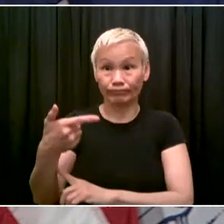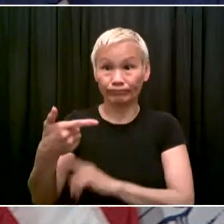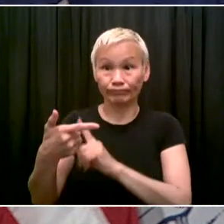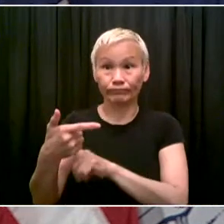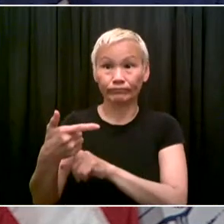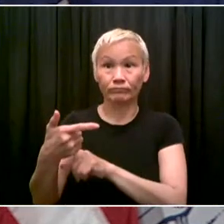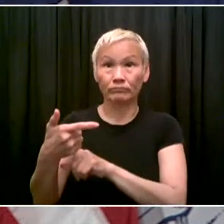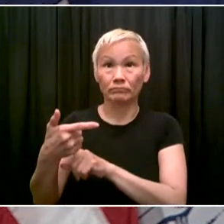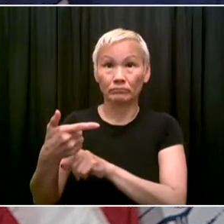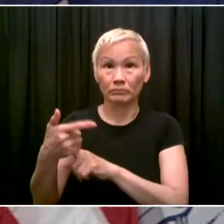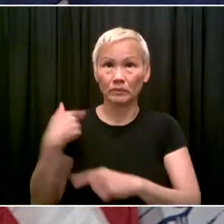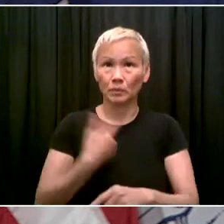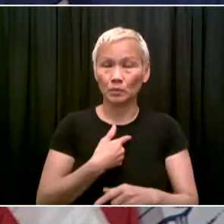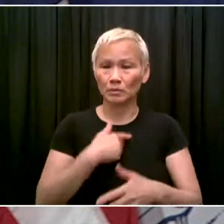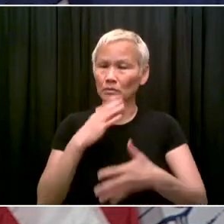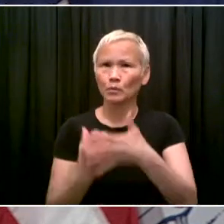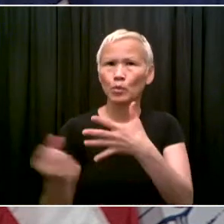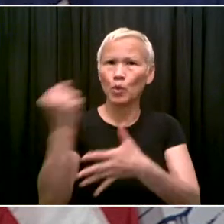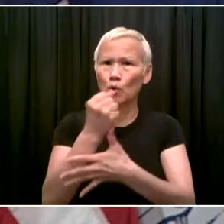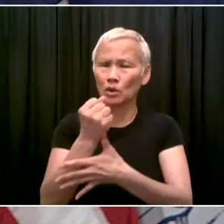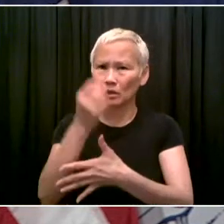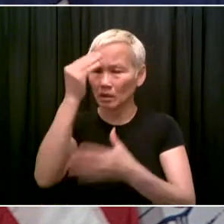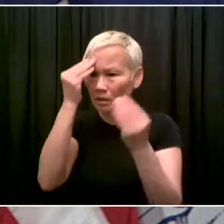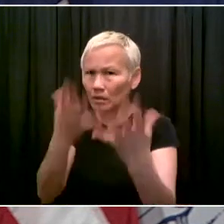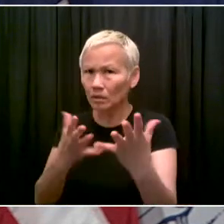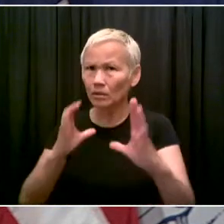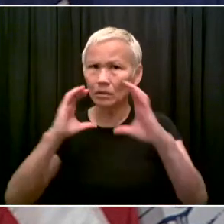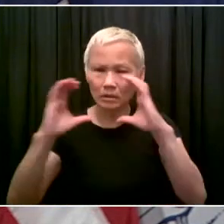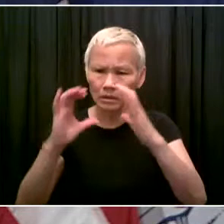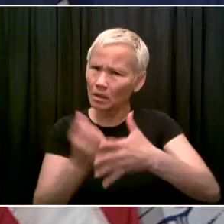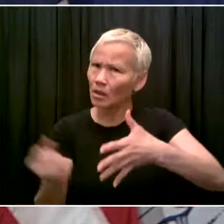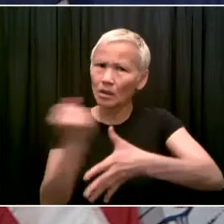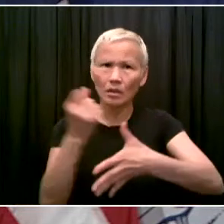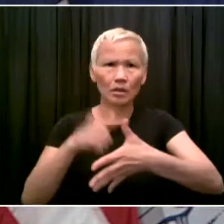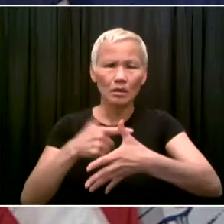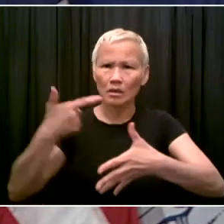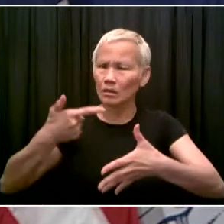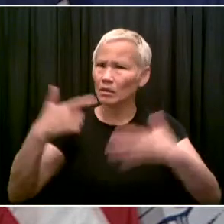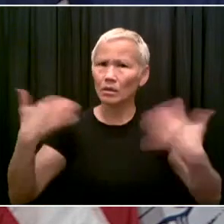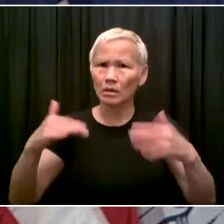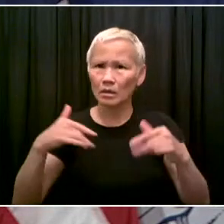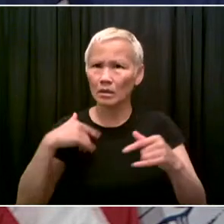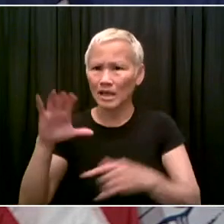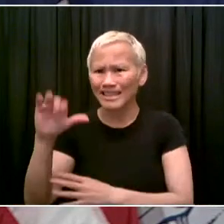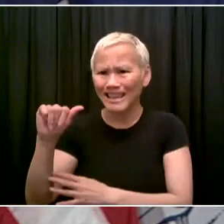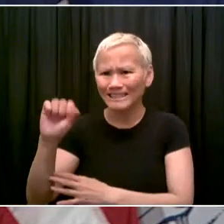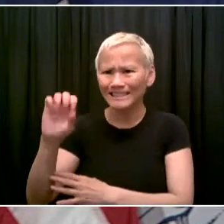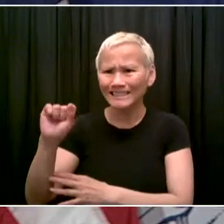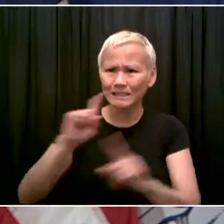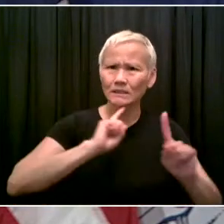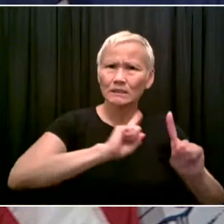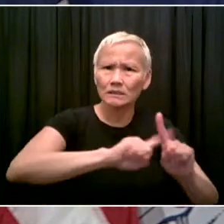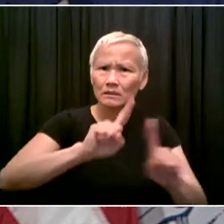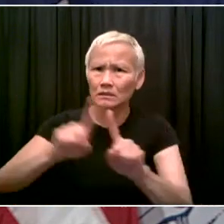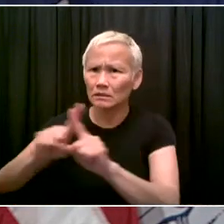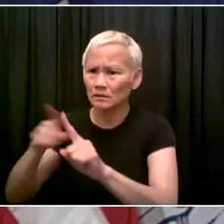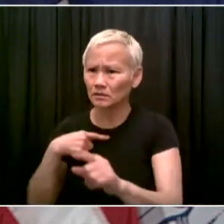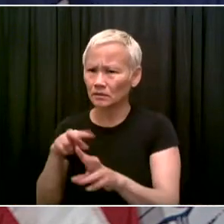BEEN SEEING SINCE LAST MAY, GUN VIOLENCE, MAKE NO MISTAKE ABOUT IT IS WHERE OUR FOCUS